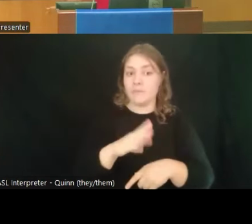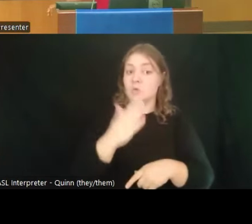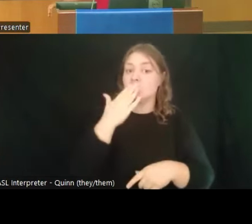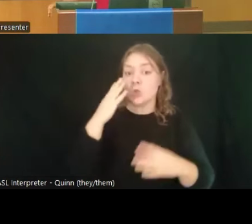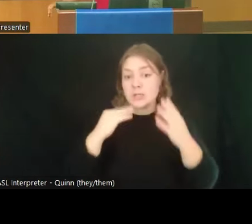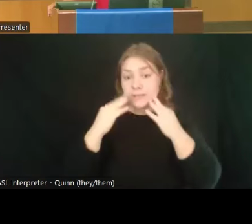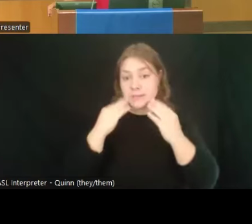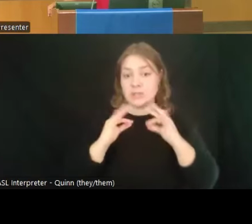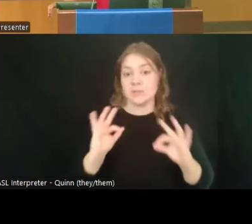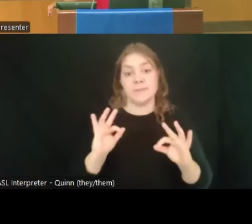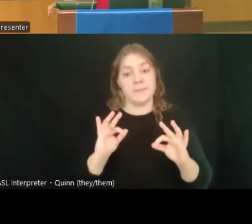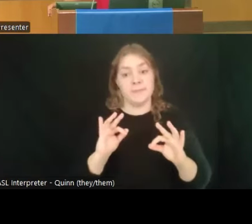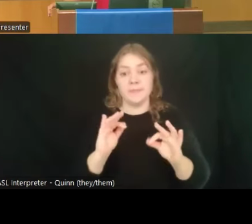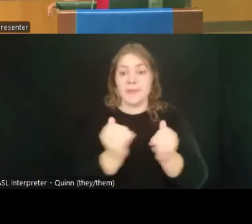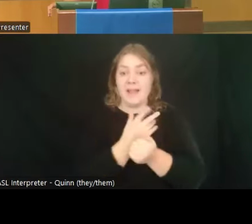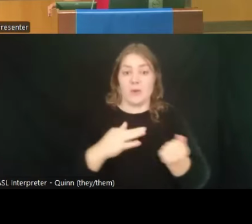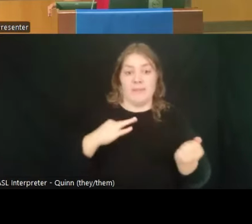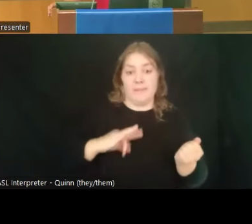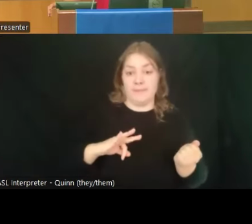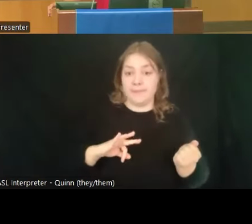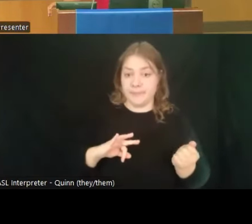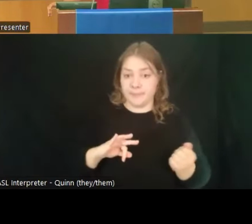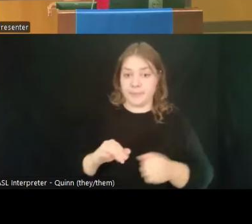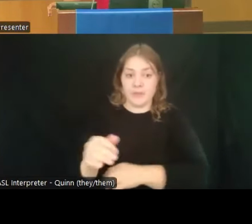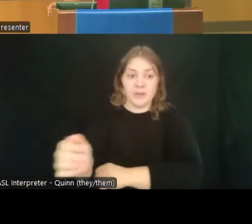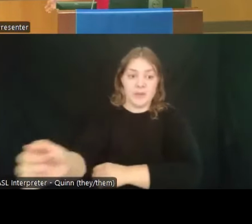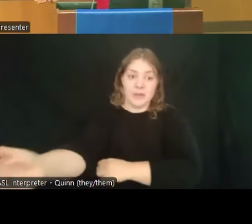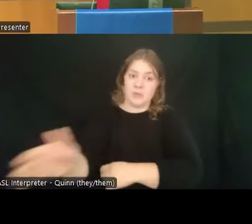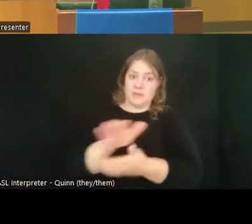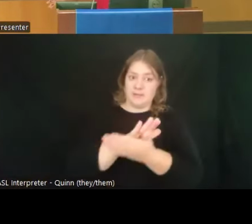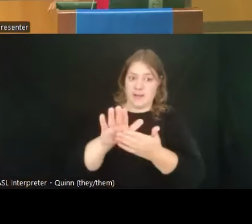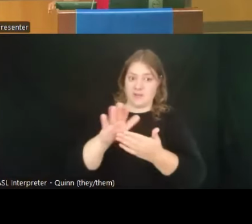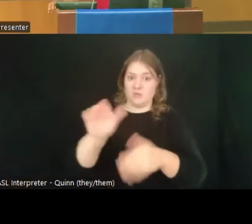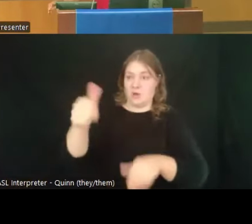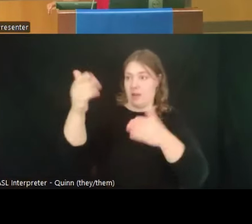I think everyone benefited from and it was nice to have someone else come in and sharing that